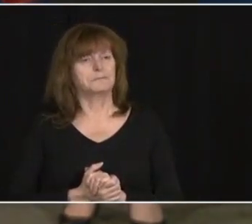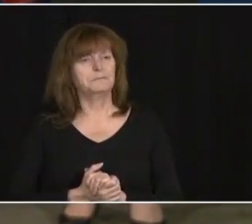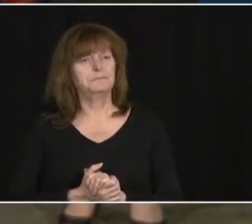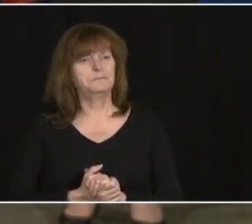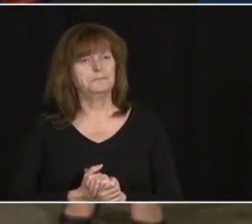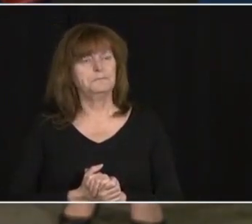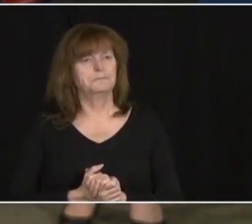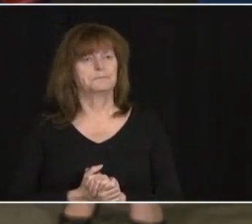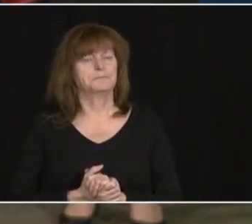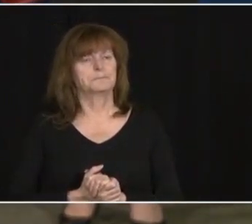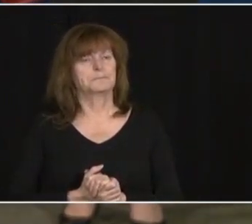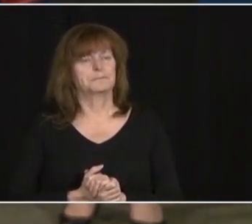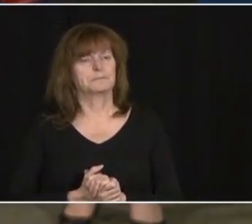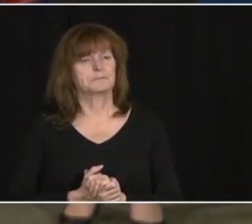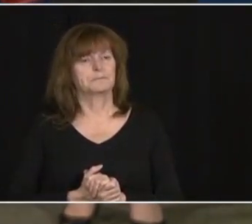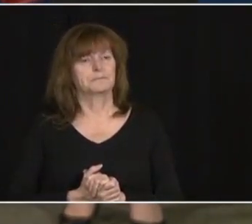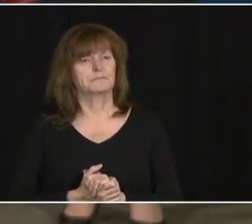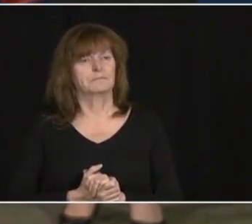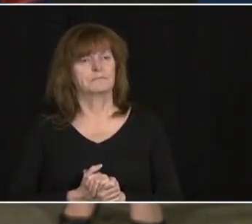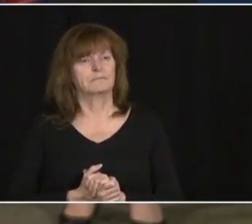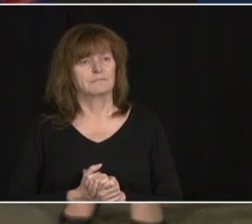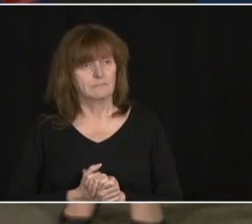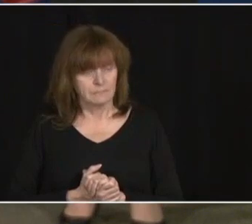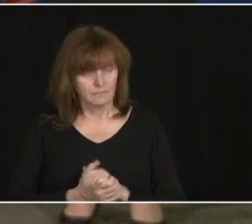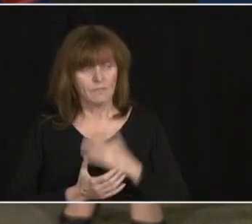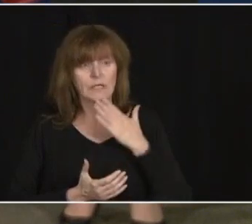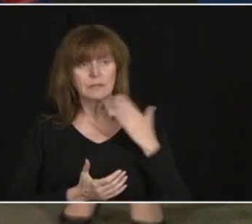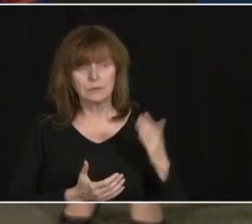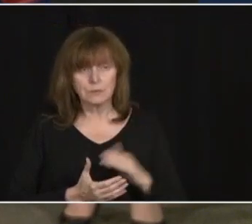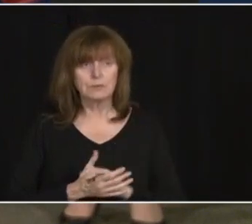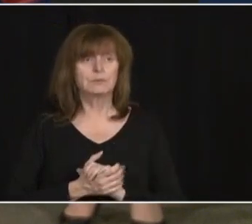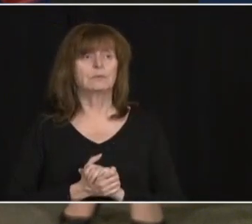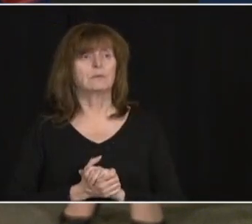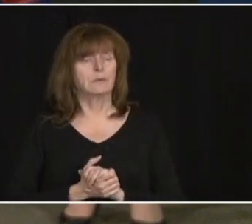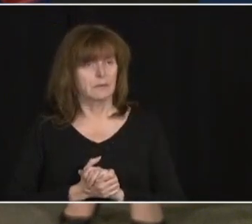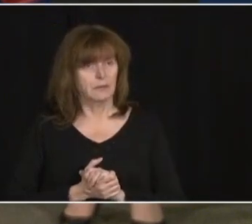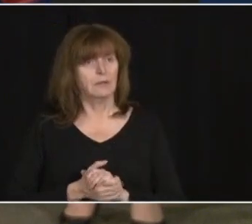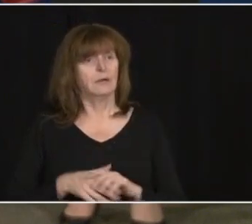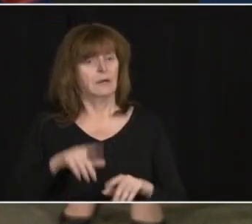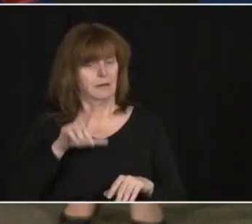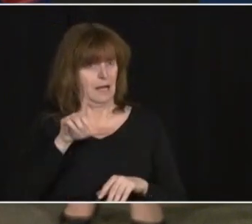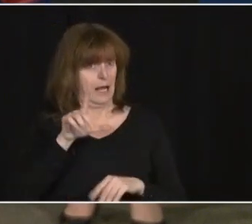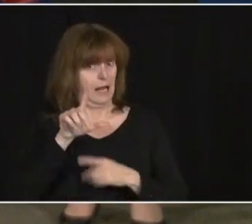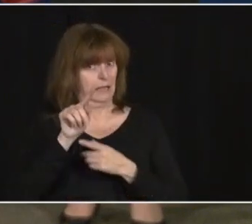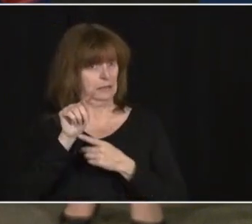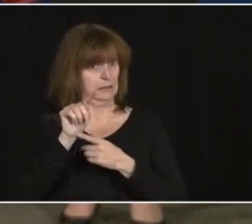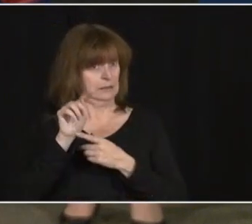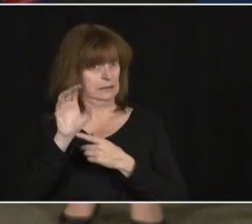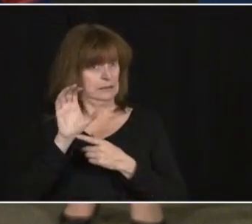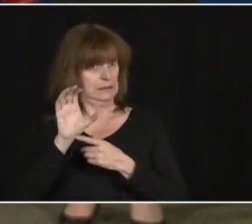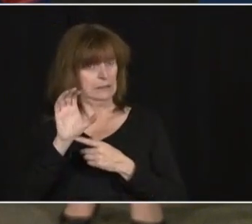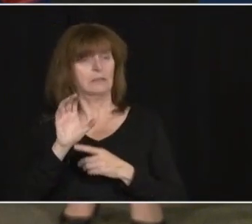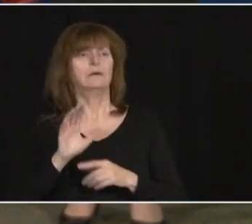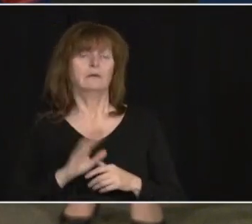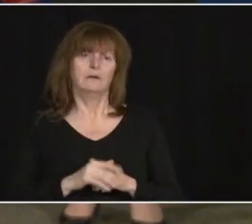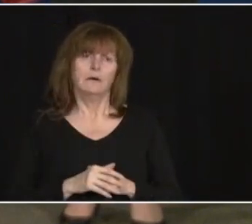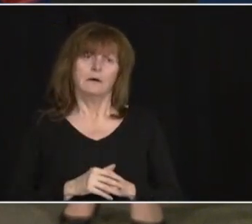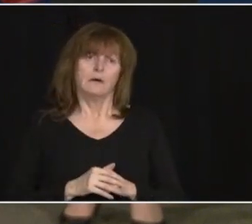Thank you. So we look at long-term care, you recognize that the community spread has an impact on long-term